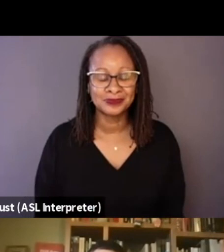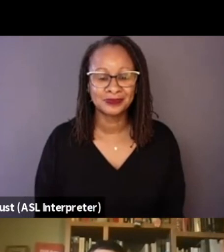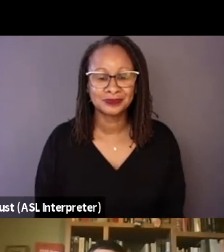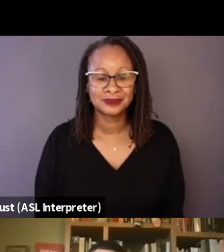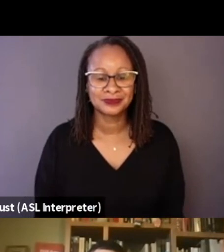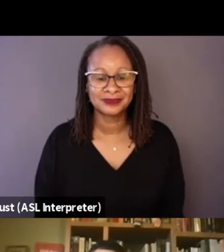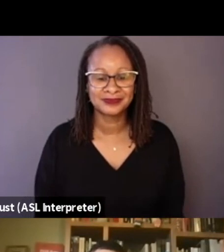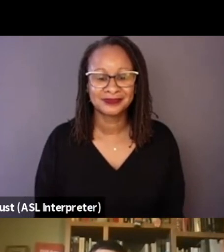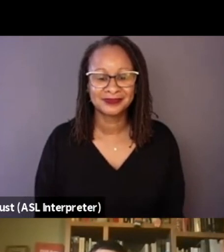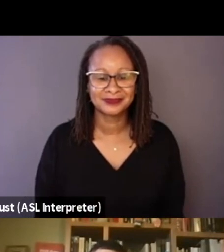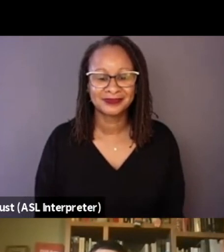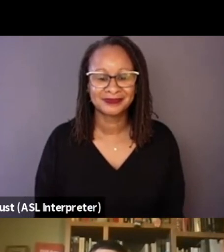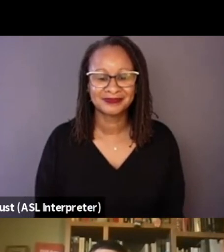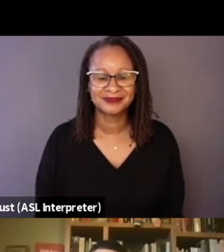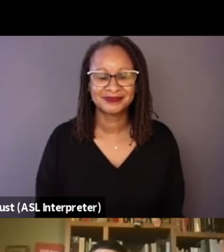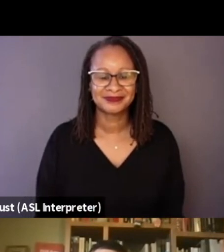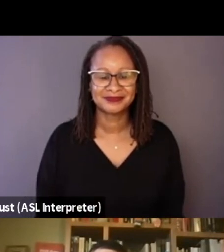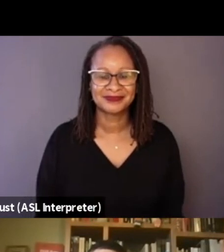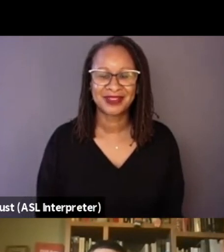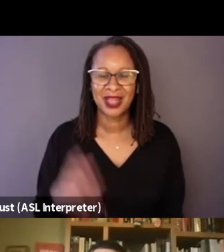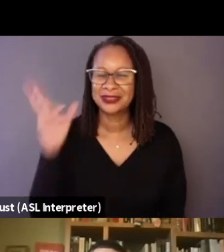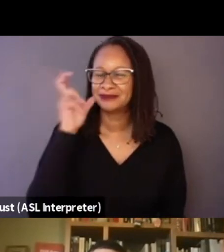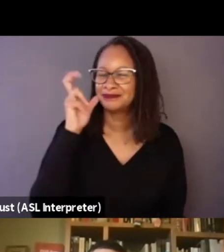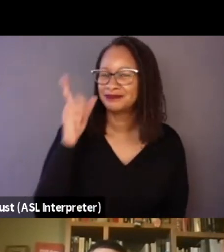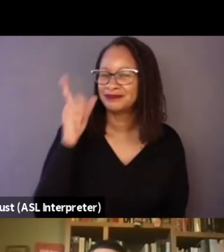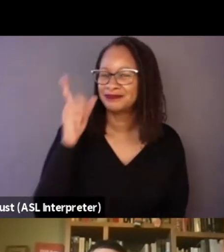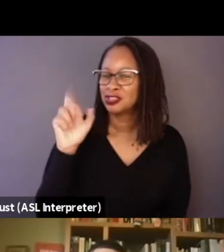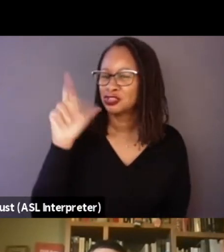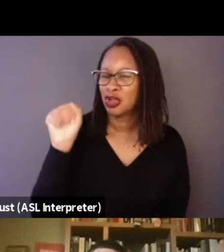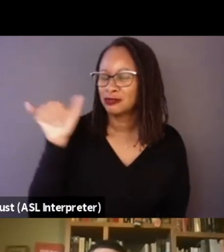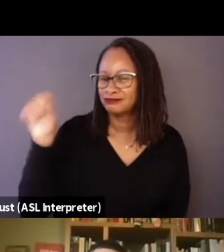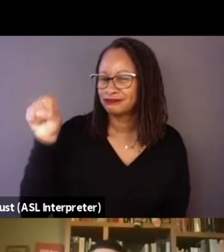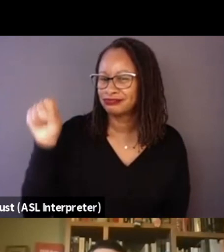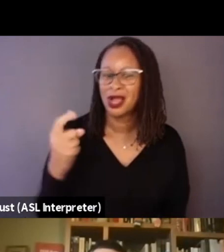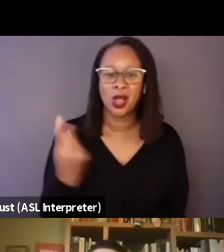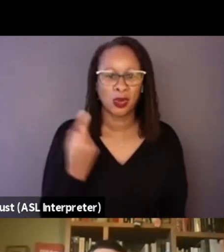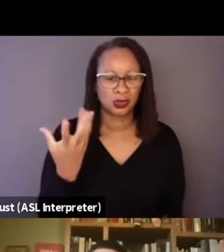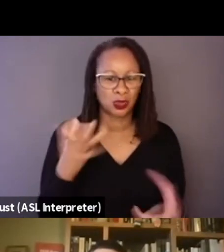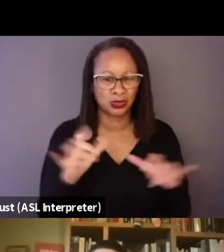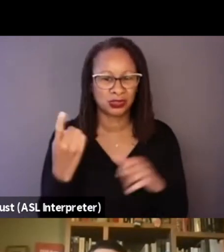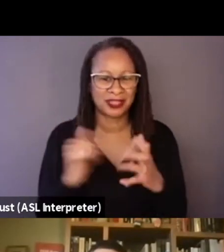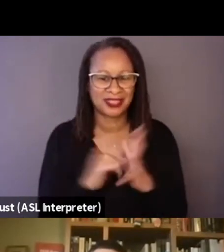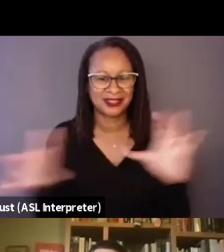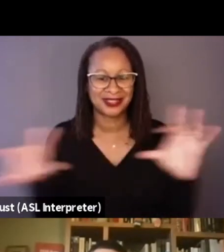I was really resonating with what Sarra was saying, you're always wanting to do something that has to do with my roots.